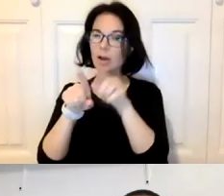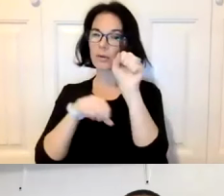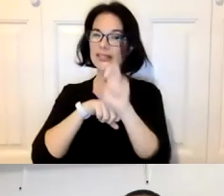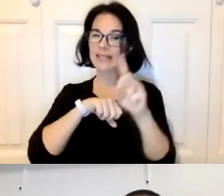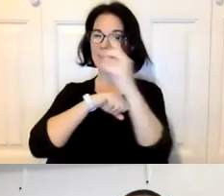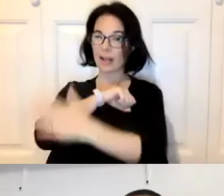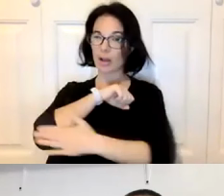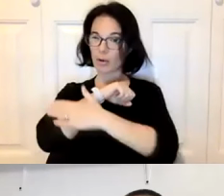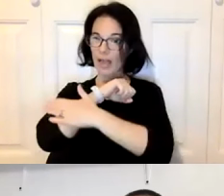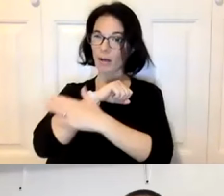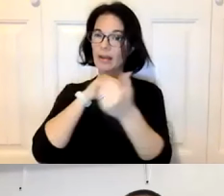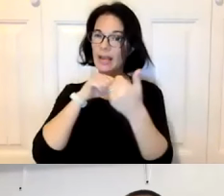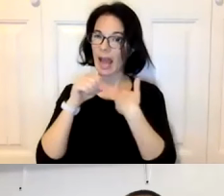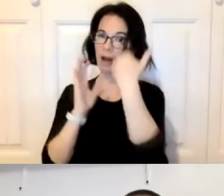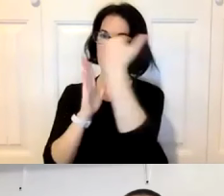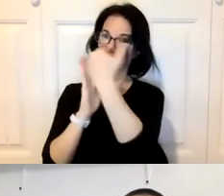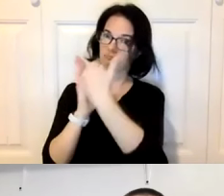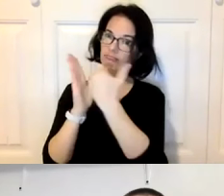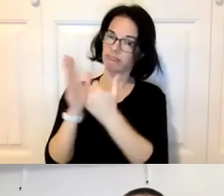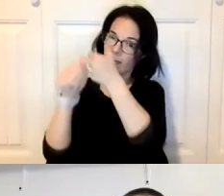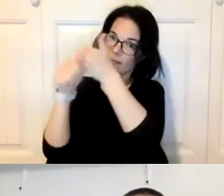We are in a Stay-at-Home Order.